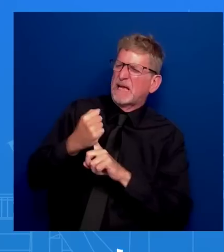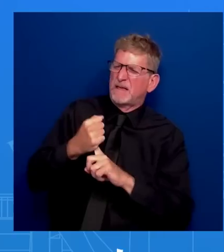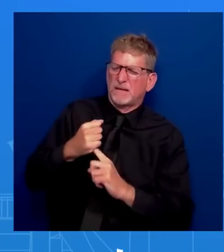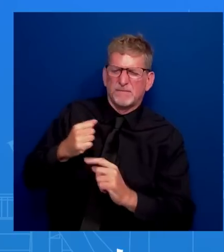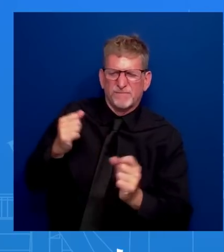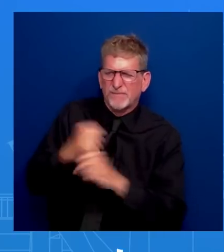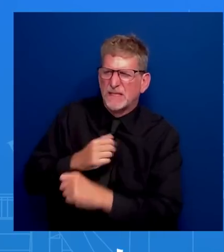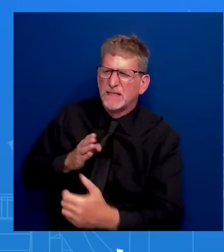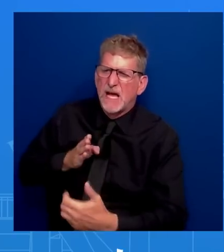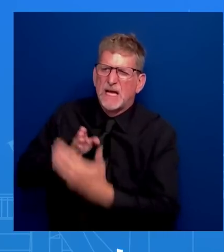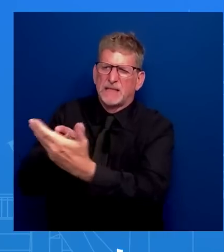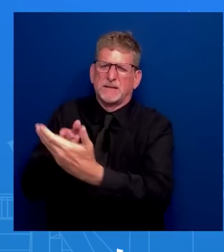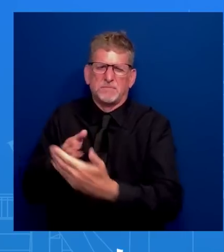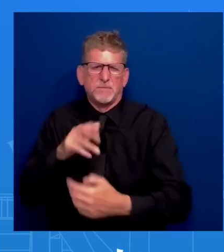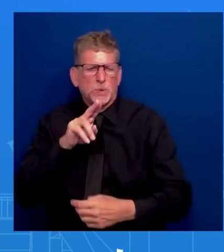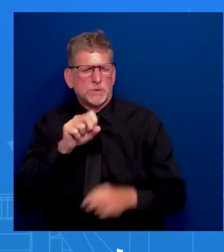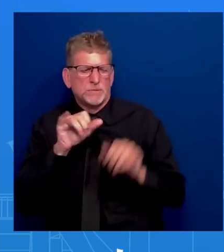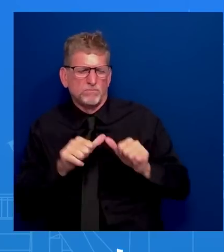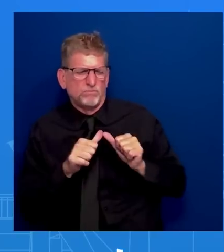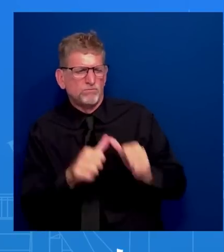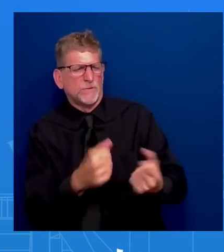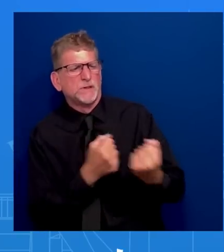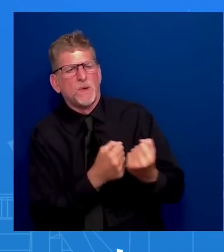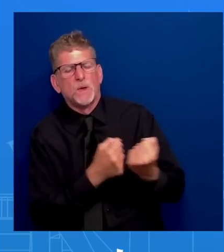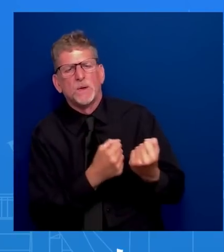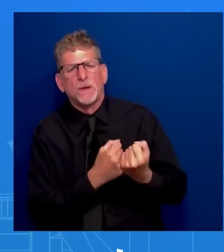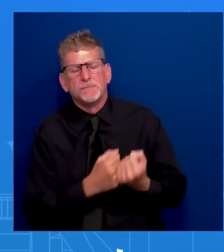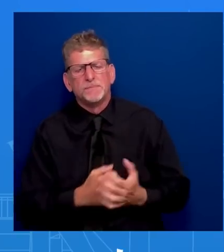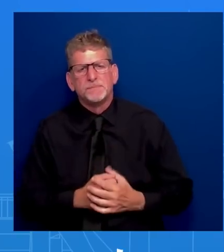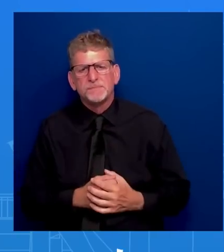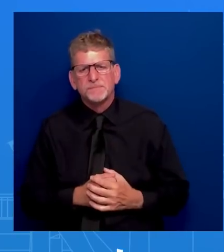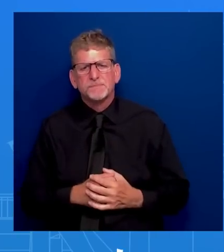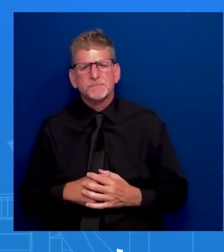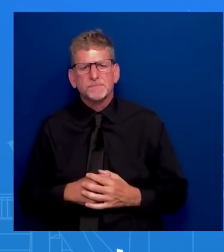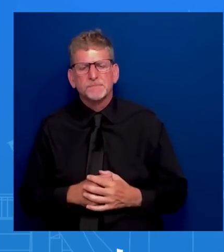Ms. Jean-Pierre: I'll come to you. Go ahead, Jenny. The Press: I know you said that you haven't seen